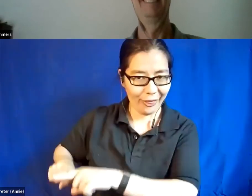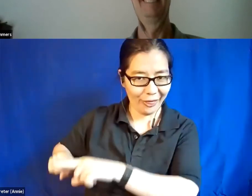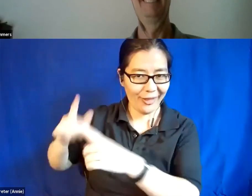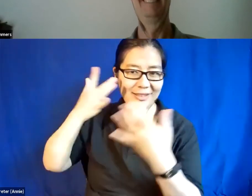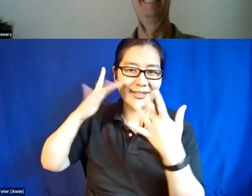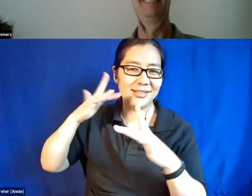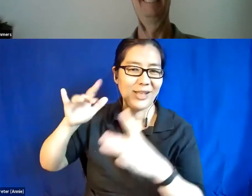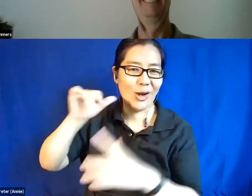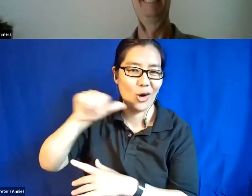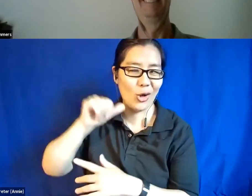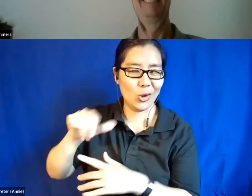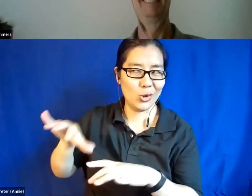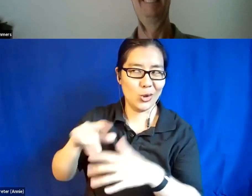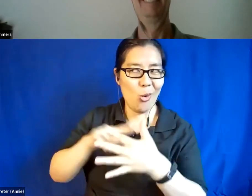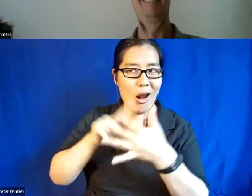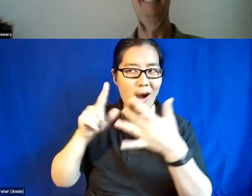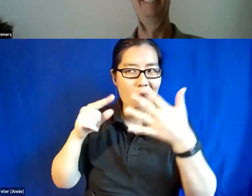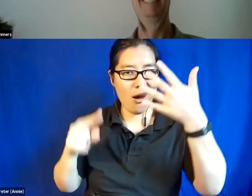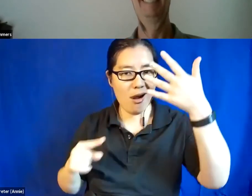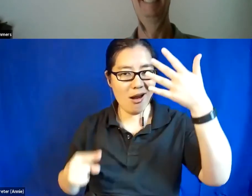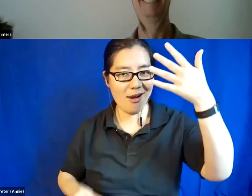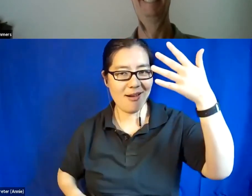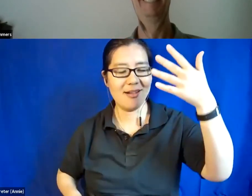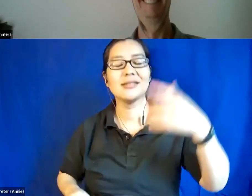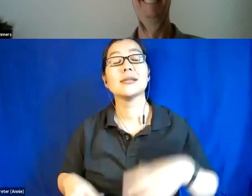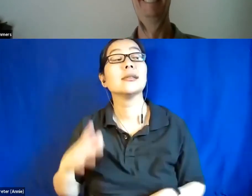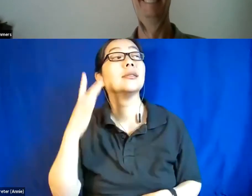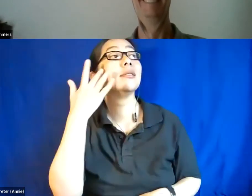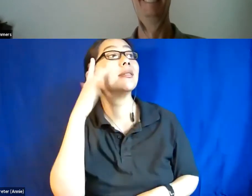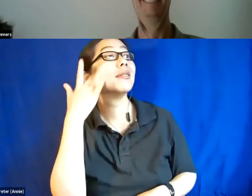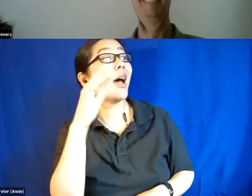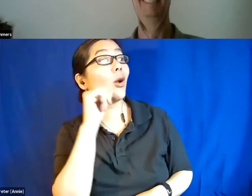he needs done and sighted girl does them.